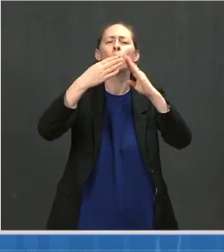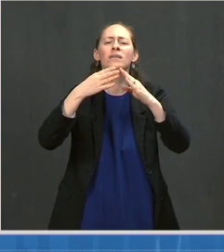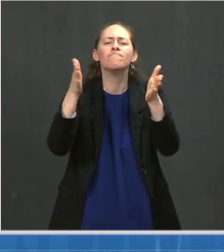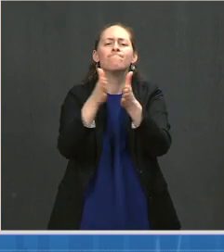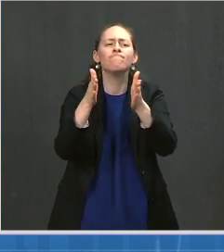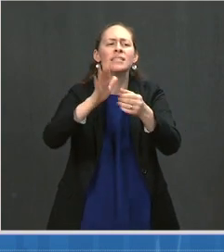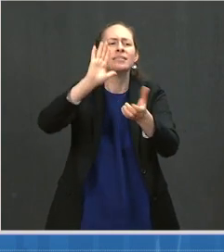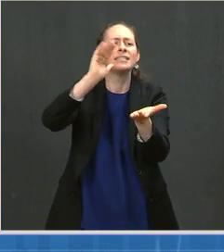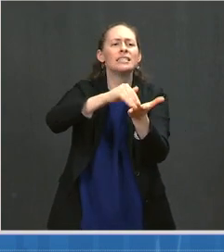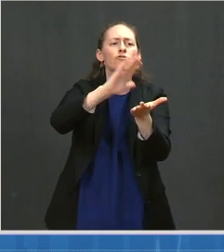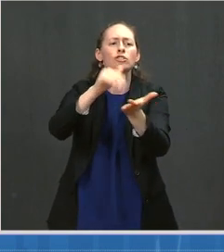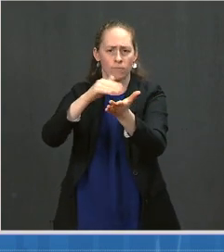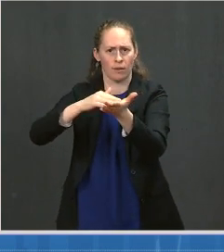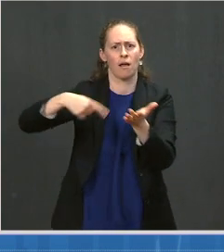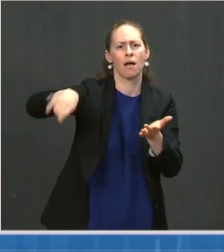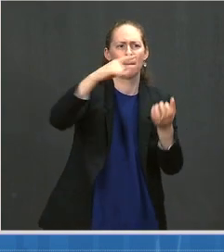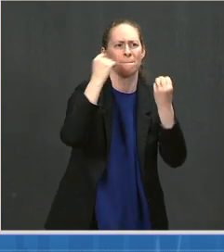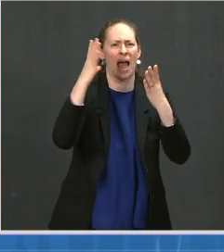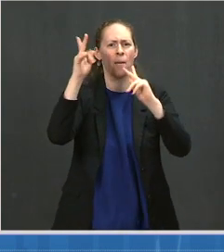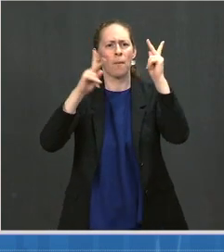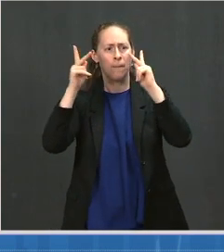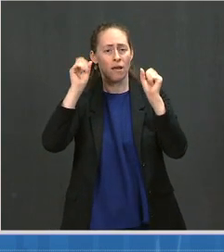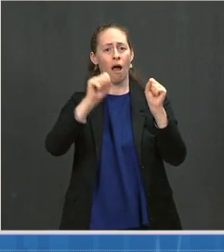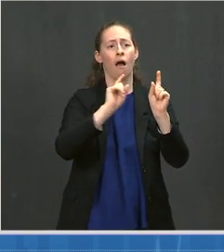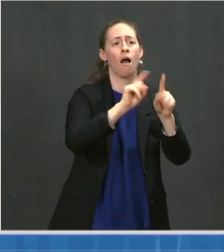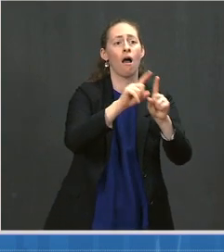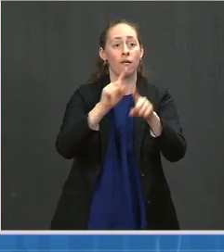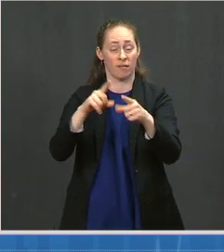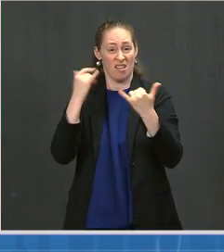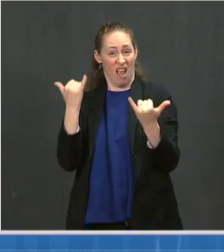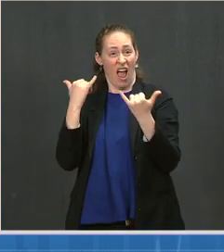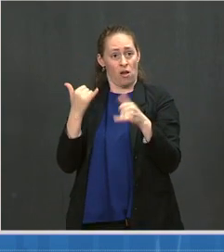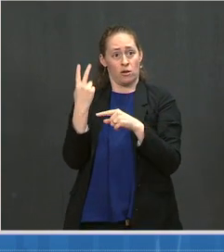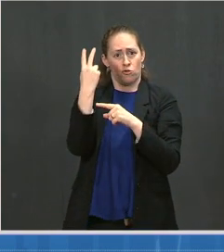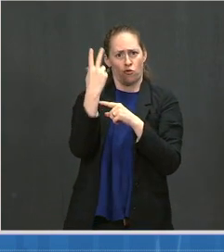Two thirds of community health center patients live at or below the poverty level,